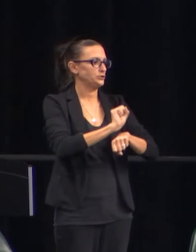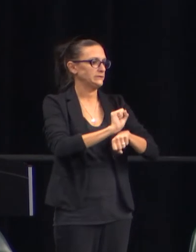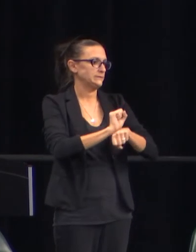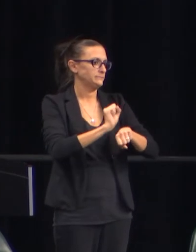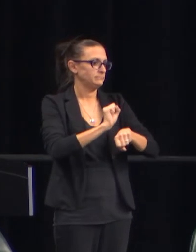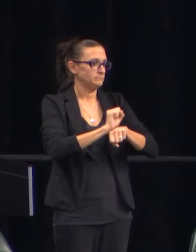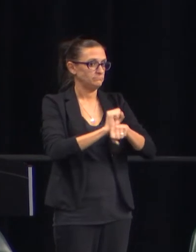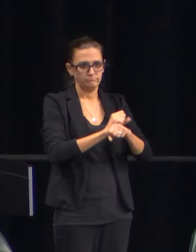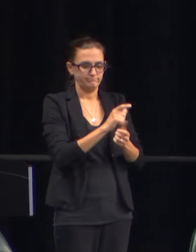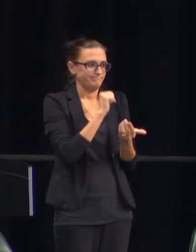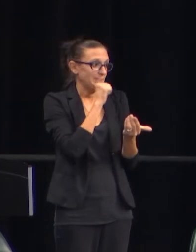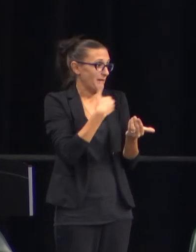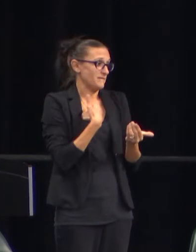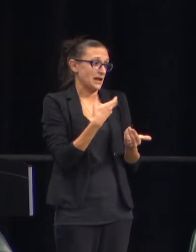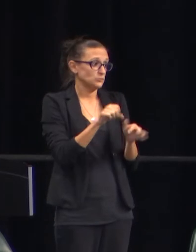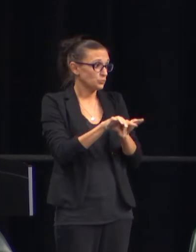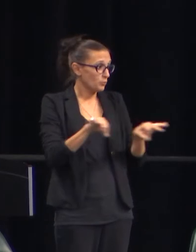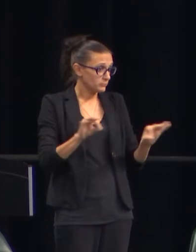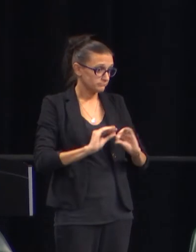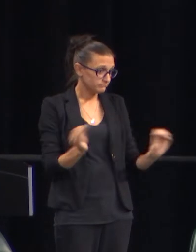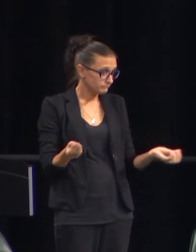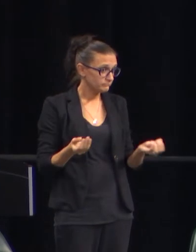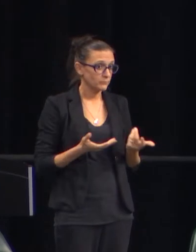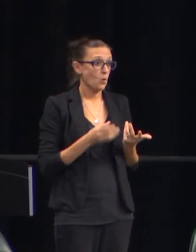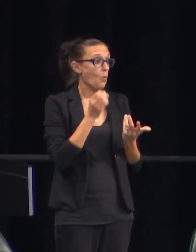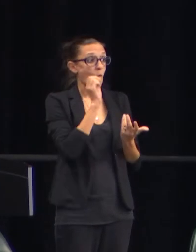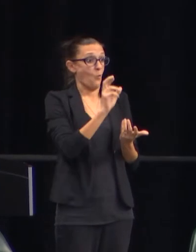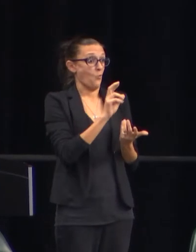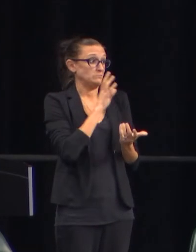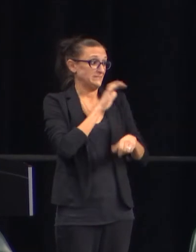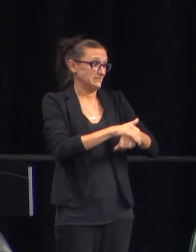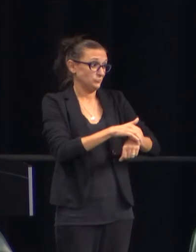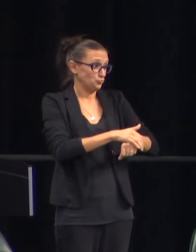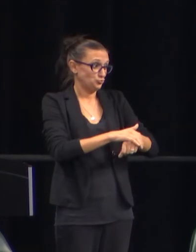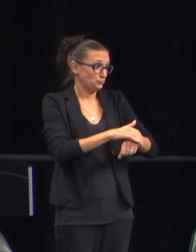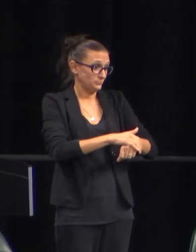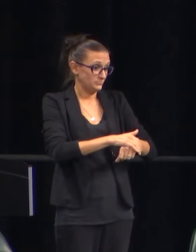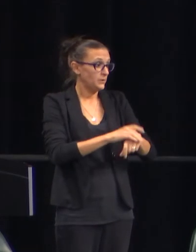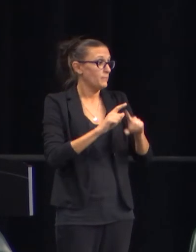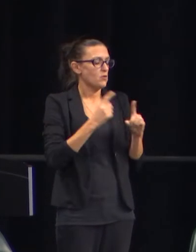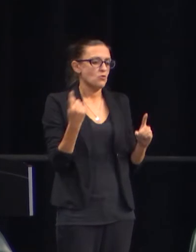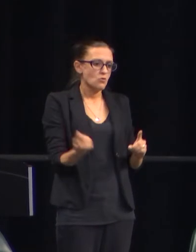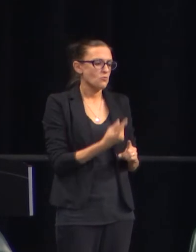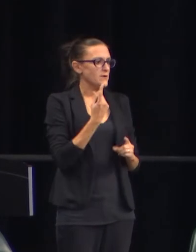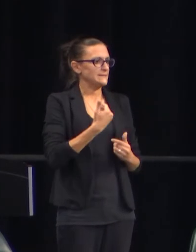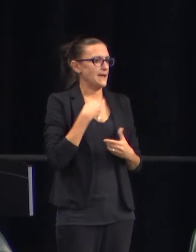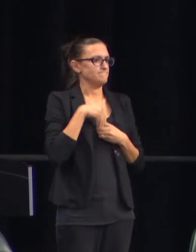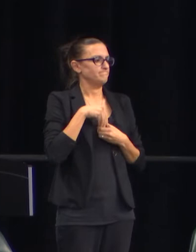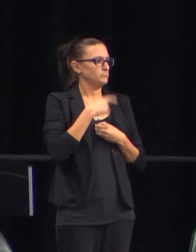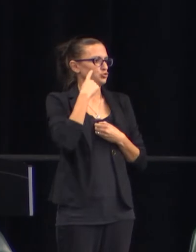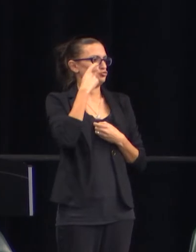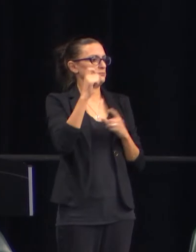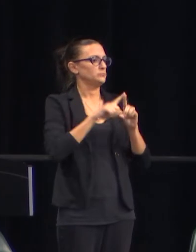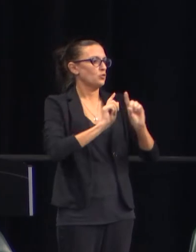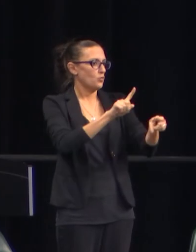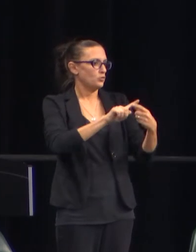She did not have a high school diploma or speak English, but always had a dream of attending college.